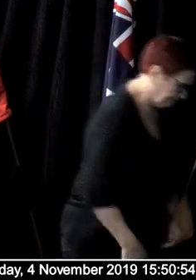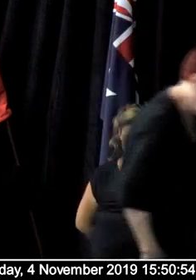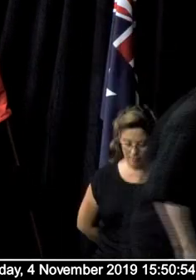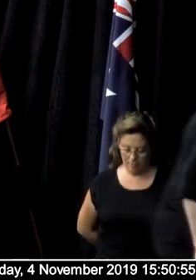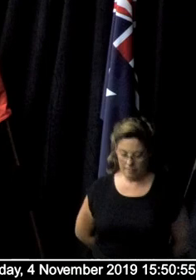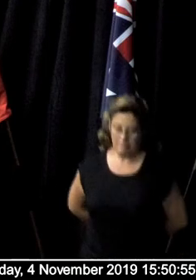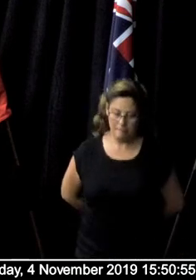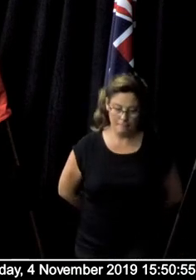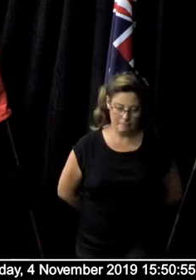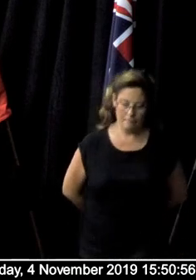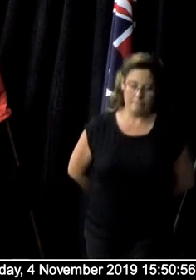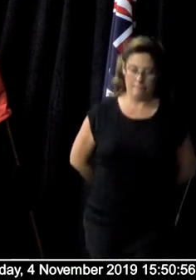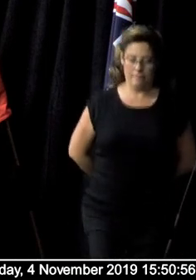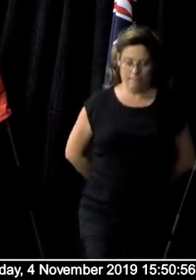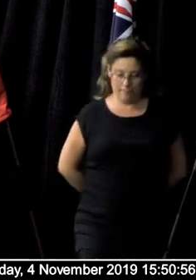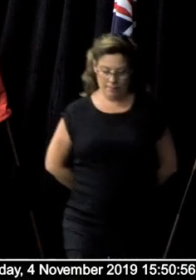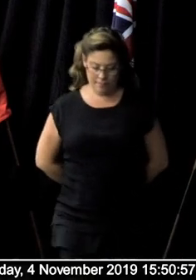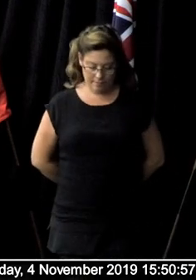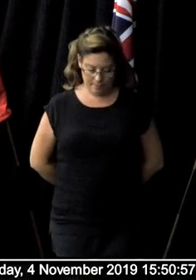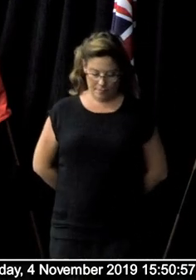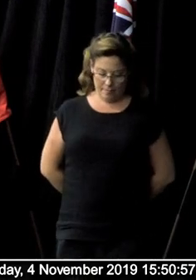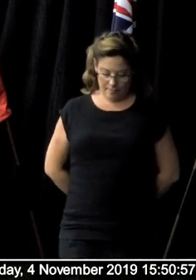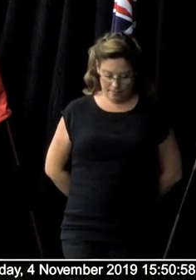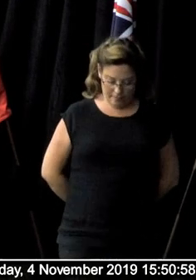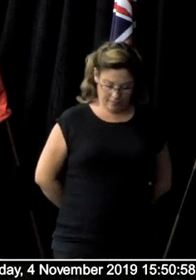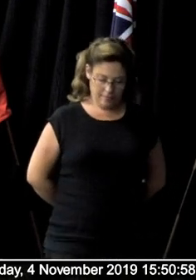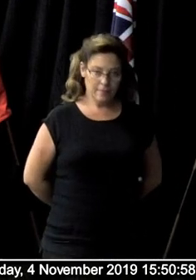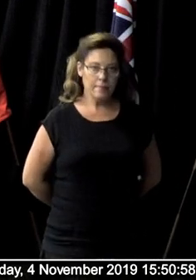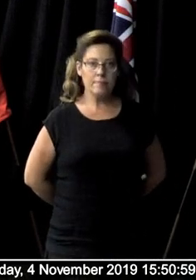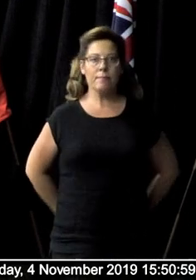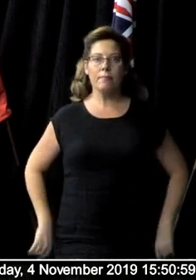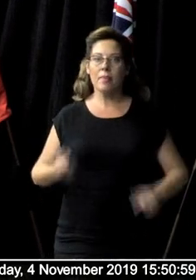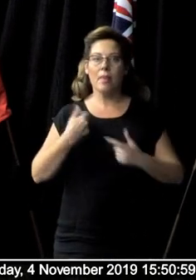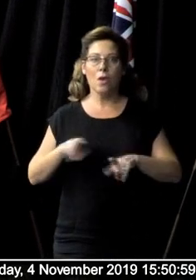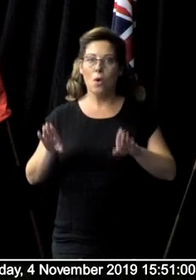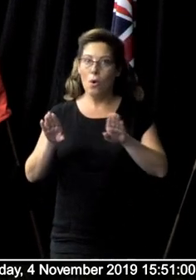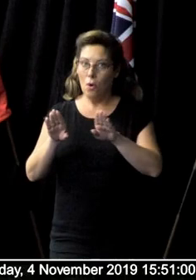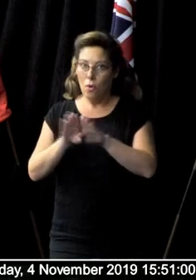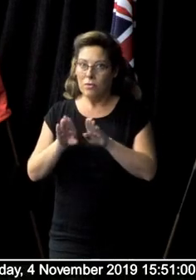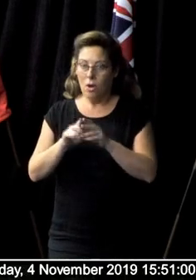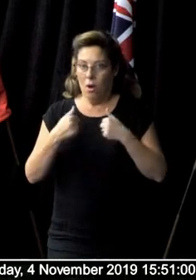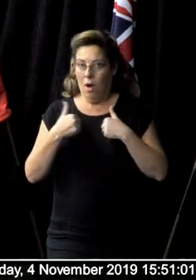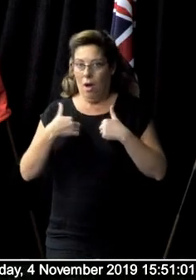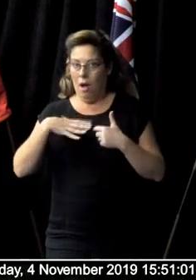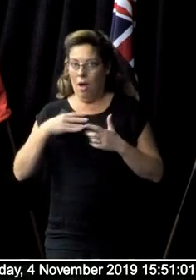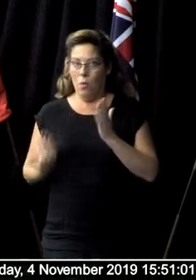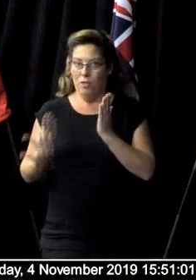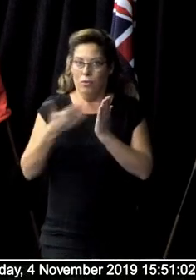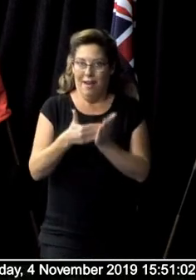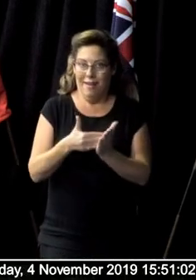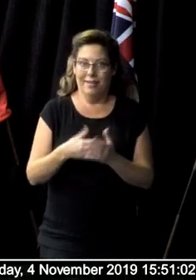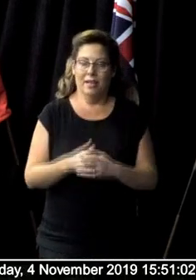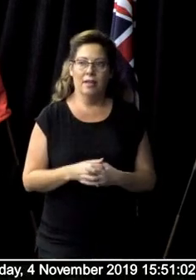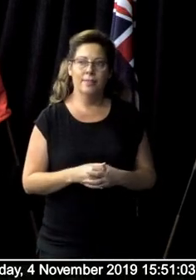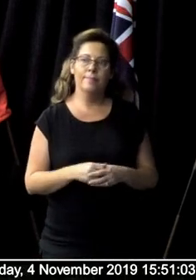Can I just say I do want to say that I think that there has been, with the